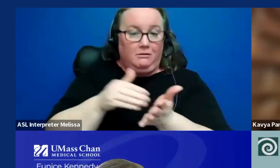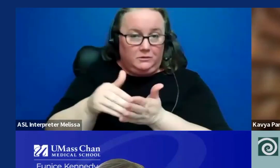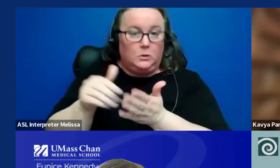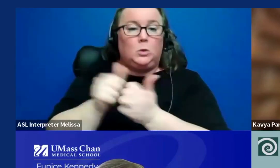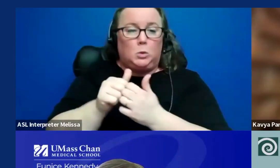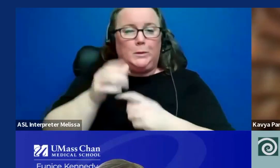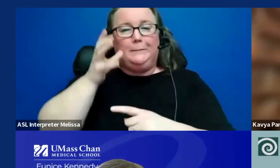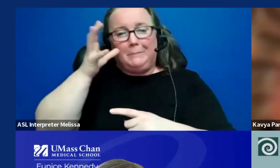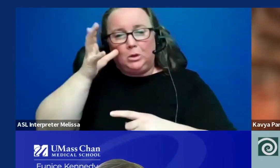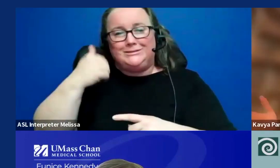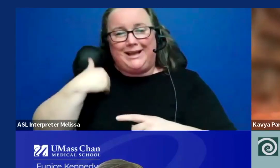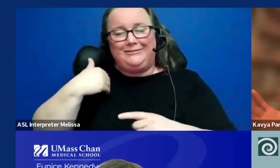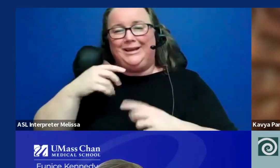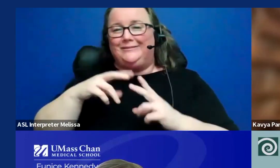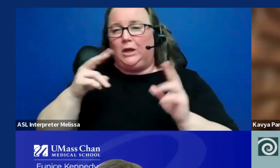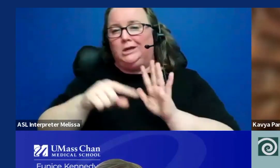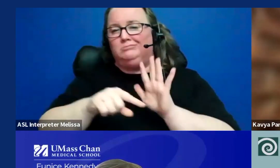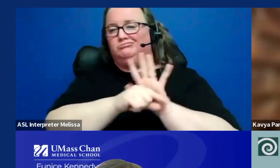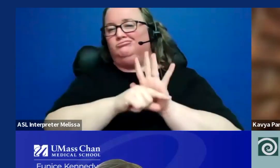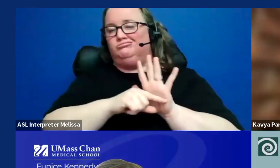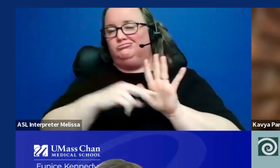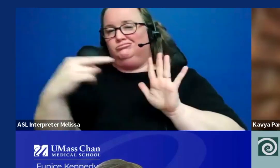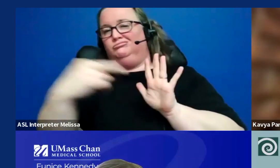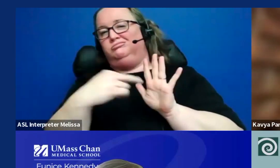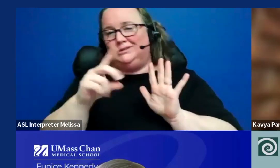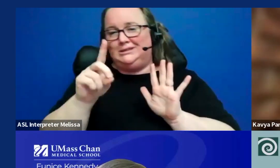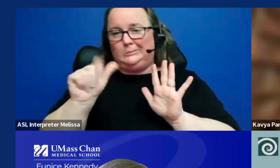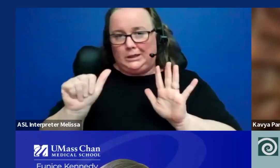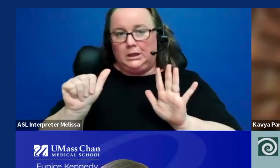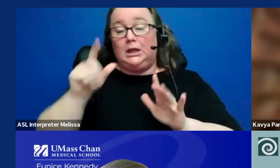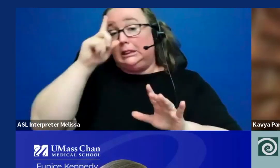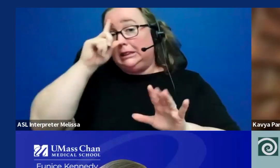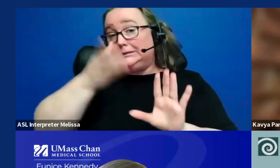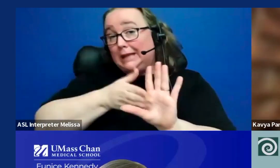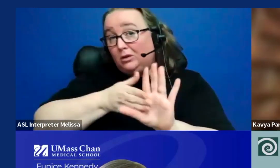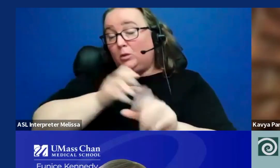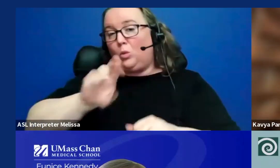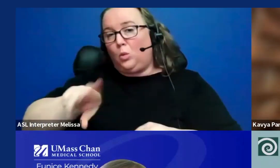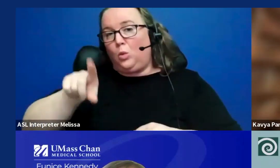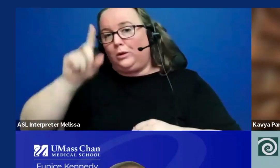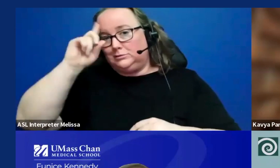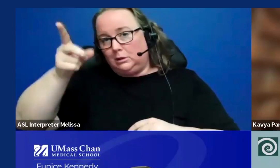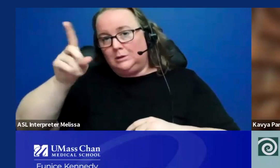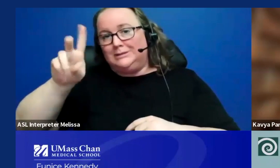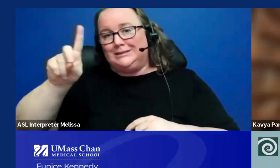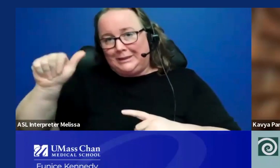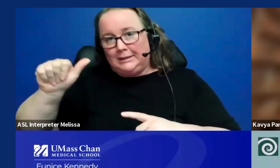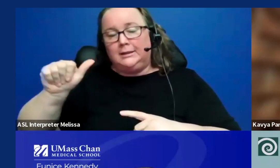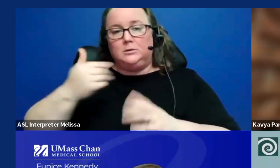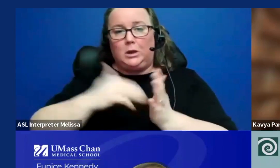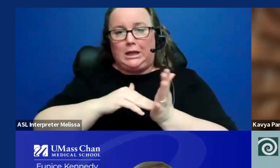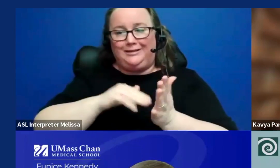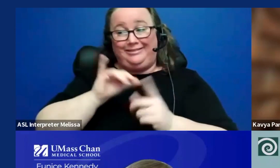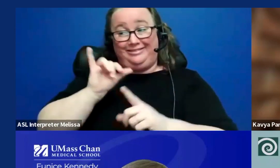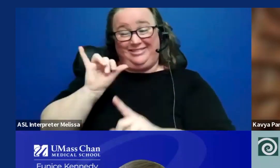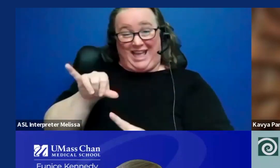intellectual disability or psychiatric disability. I think this is kind of where we really need some more pre petition work.